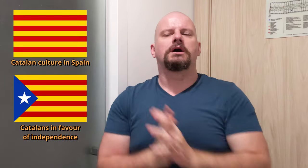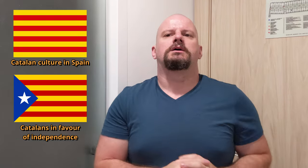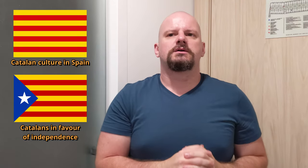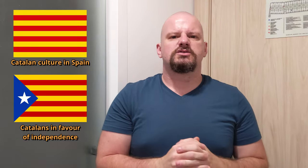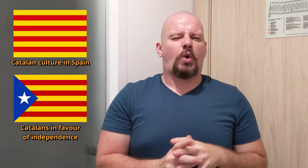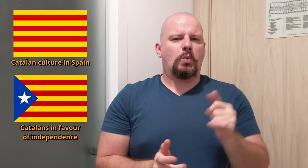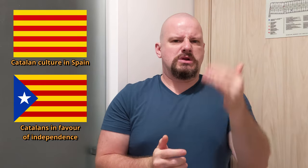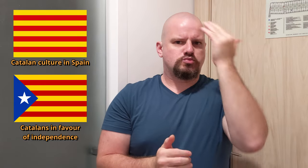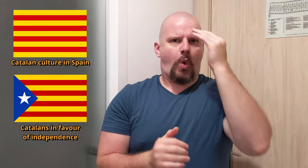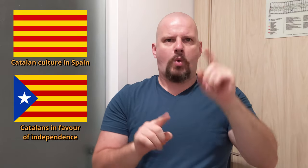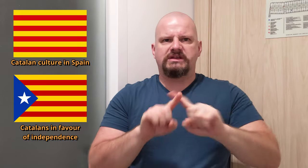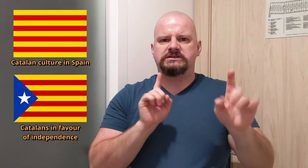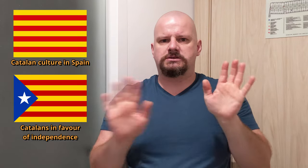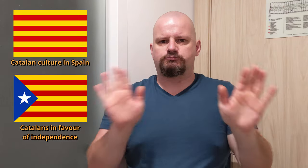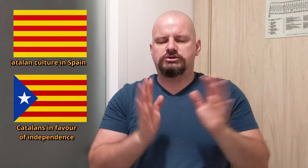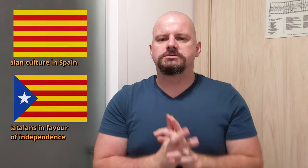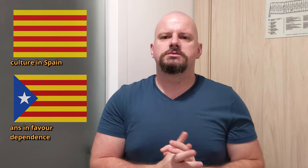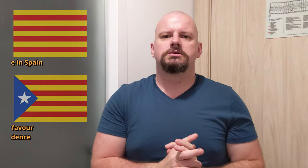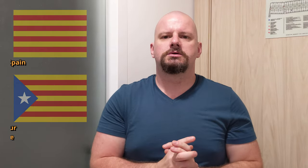Now you know the difference.